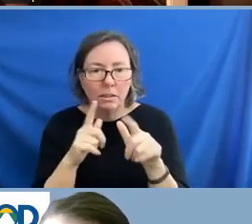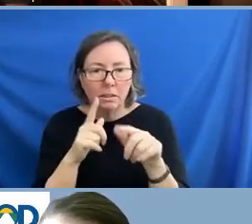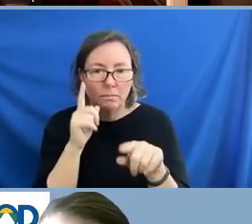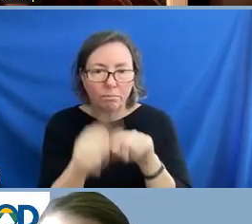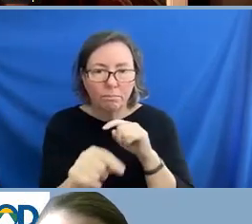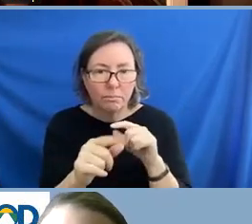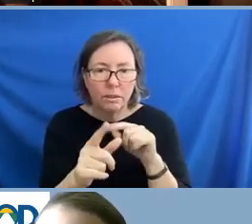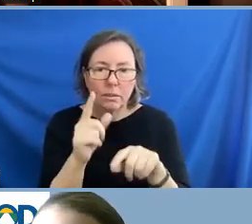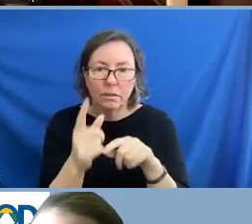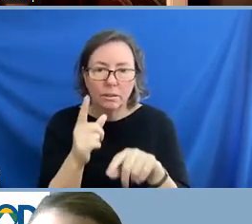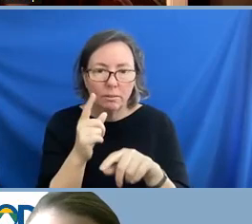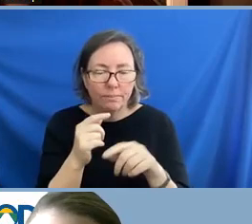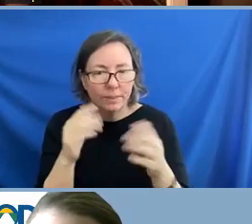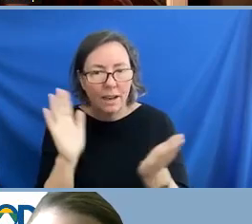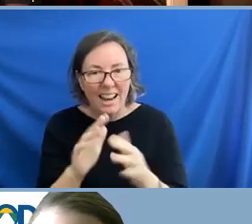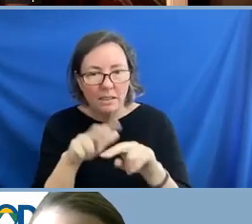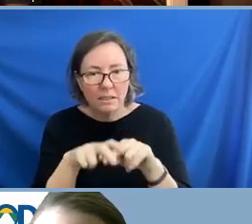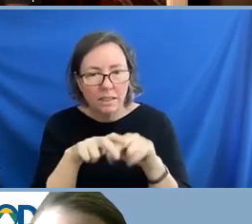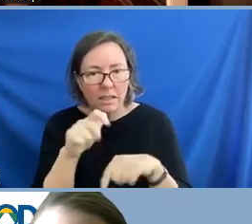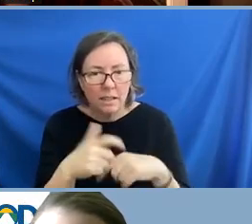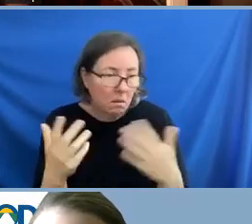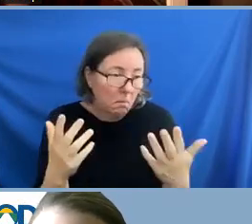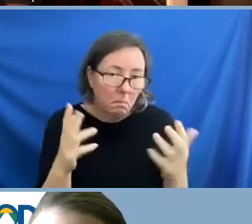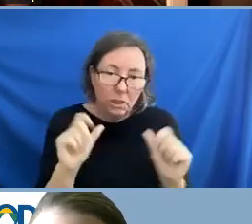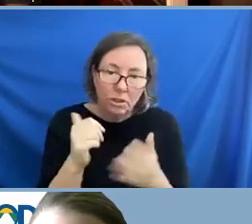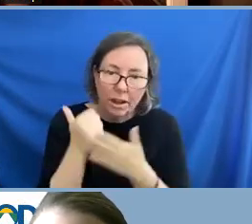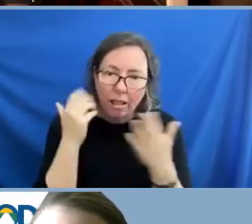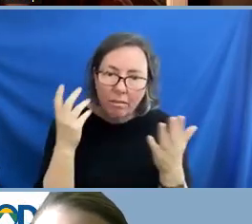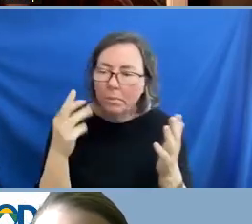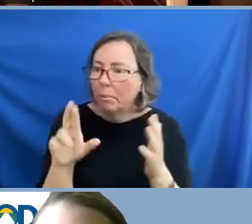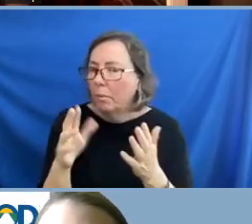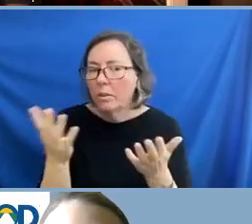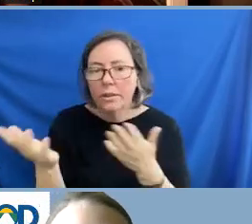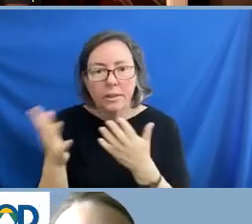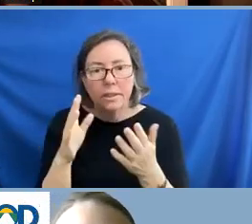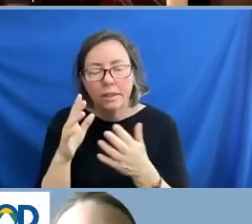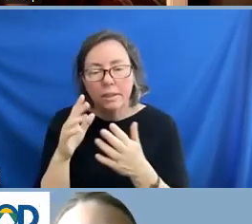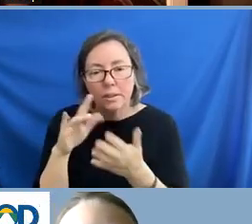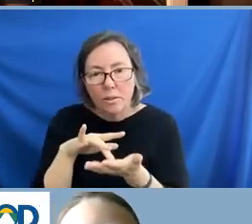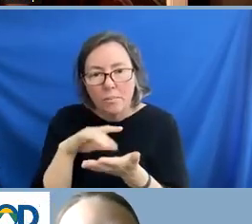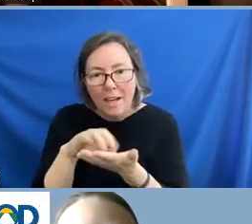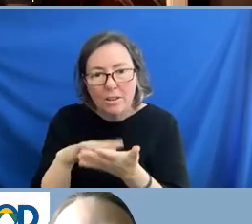narrowing down sort of the parameters of the accommodation that you're granting.